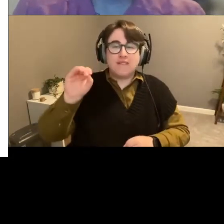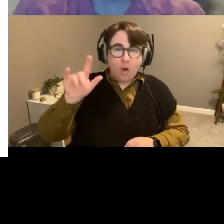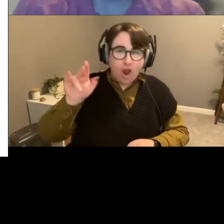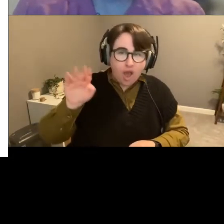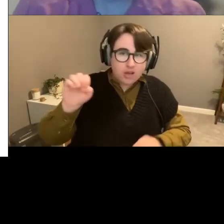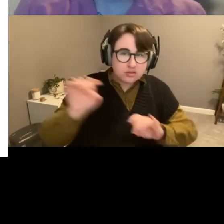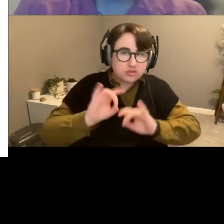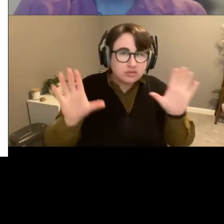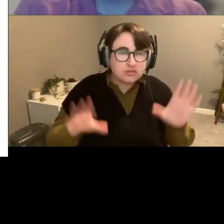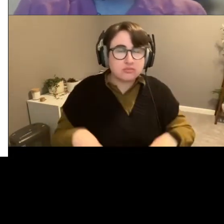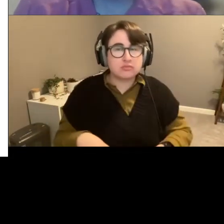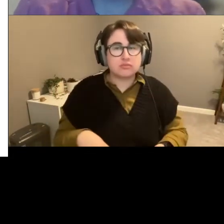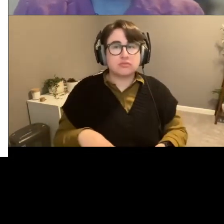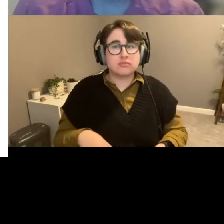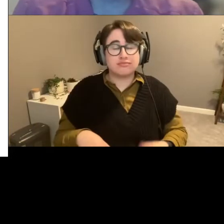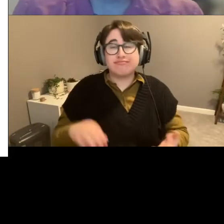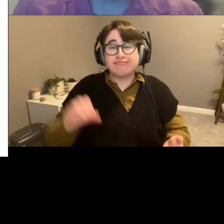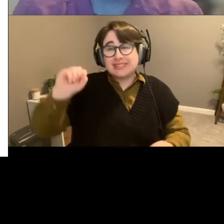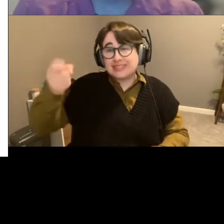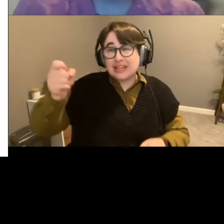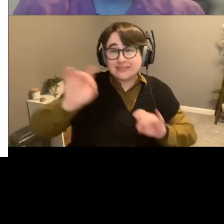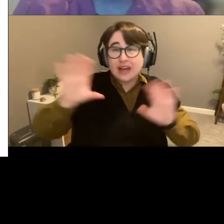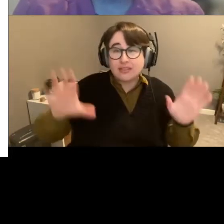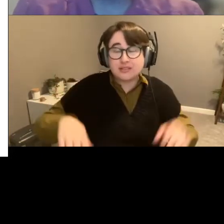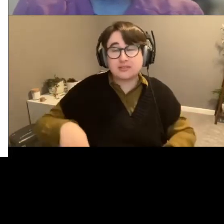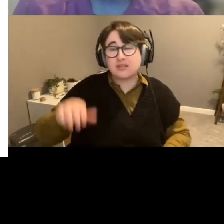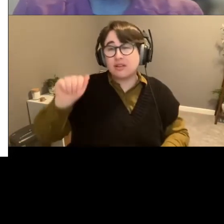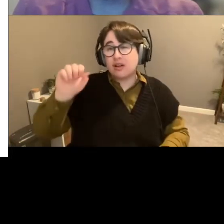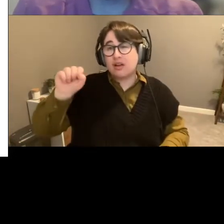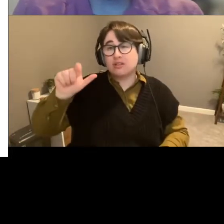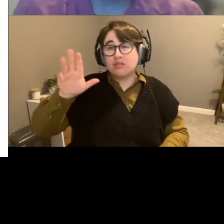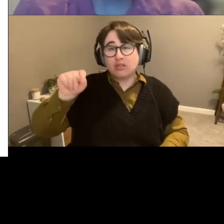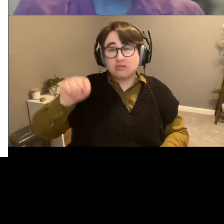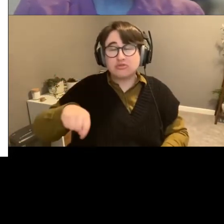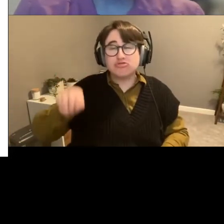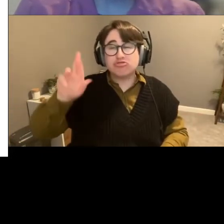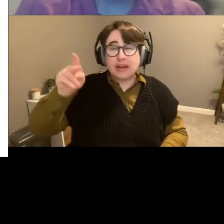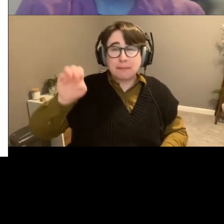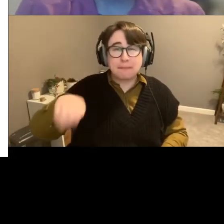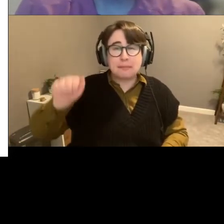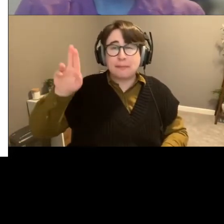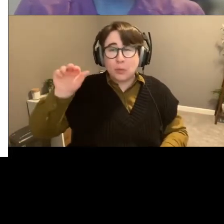especially sexual violence and assault. We know that many in our communities have experienced that